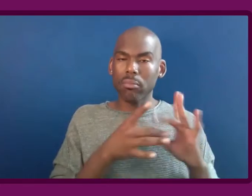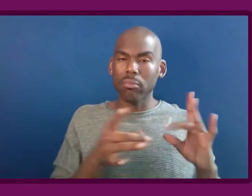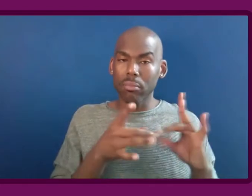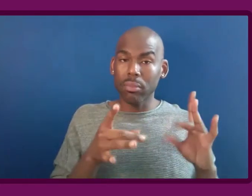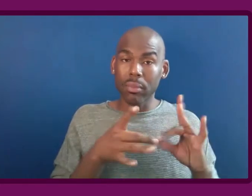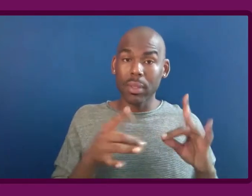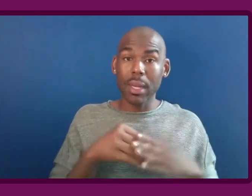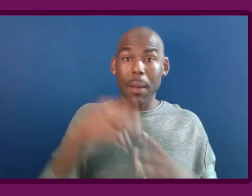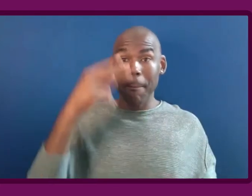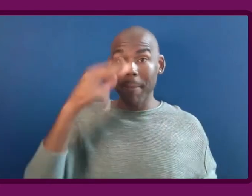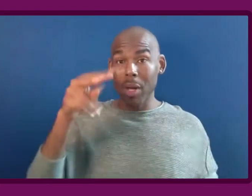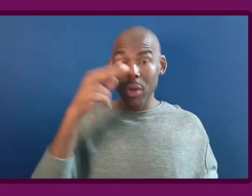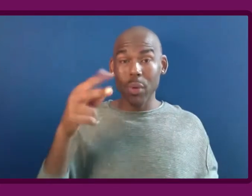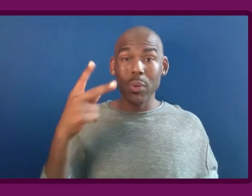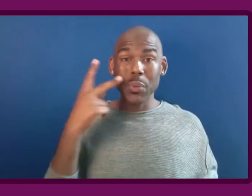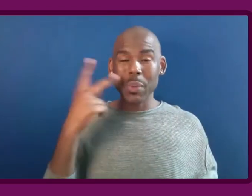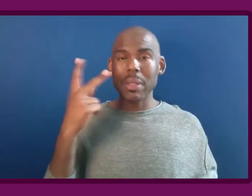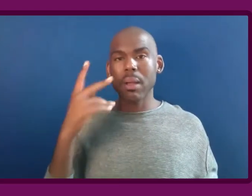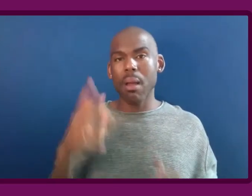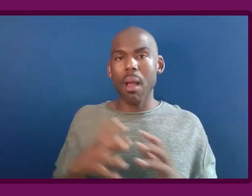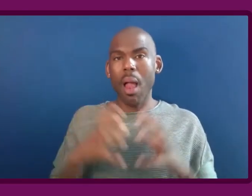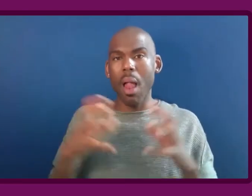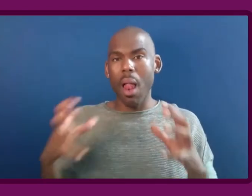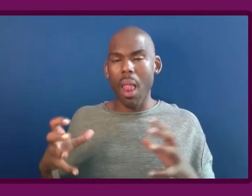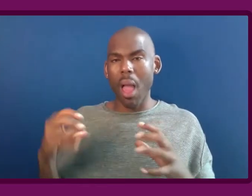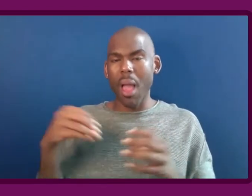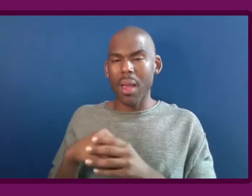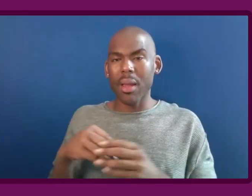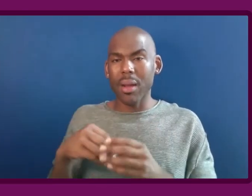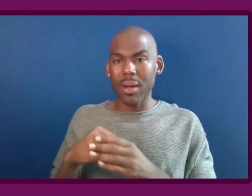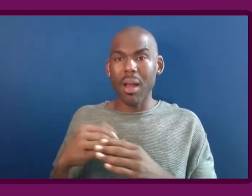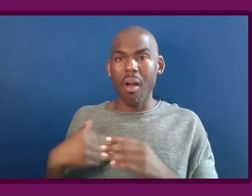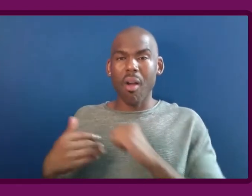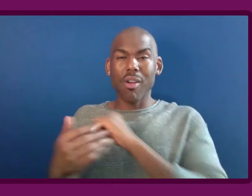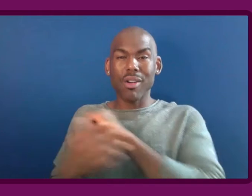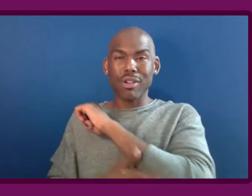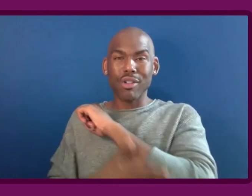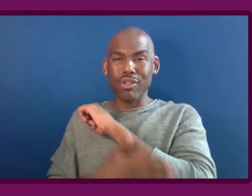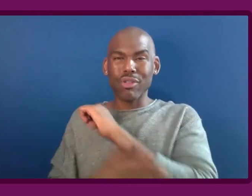In Mexico, we have it, and we see it a lot in telenovelas. If you've ever seen a telenovela in